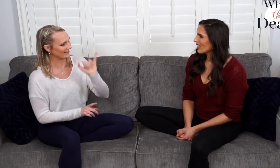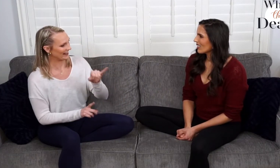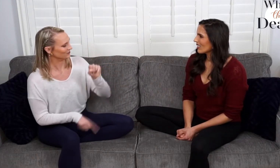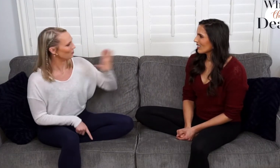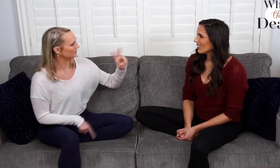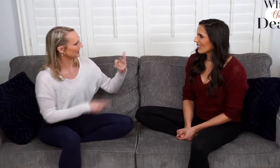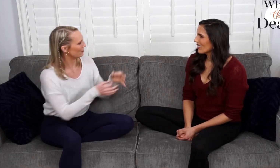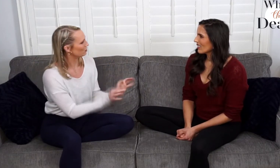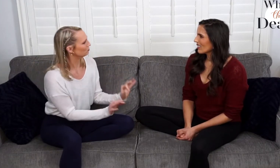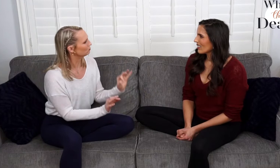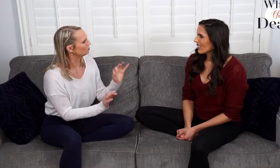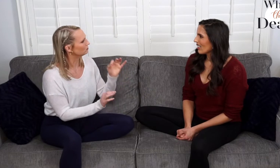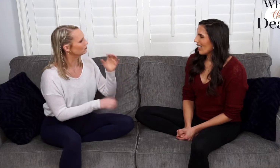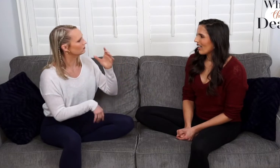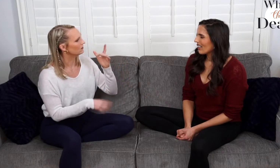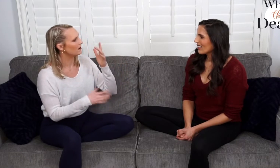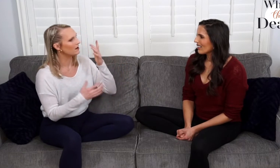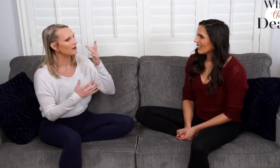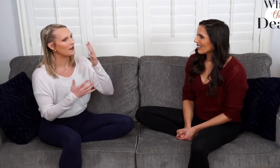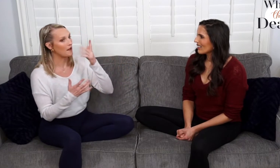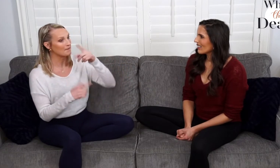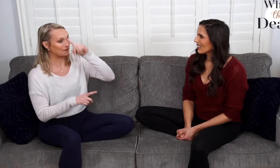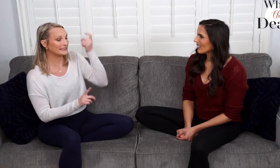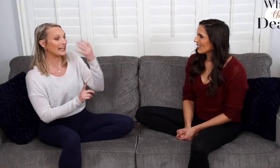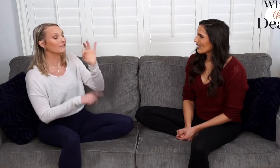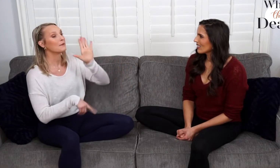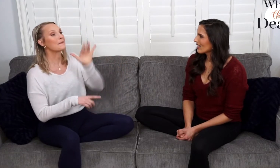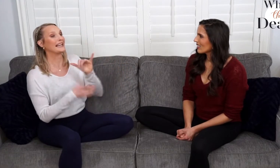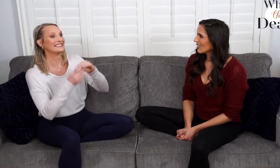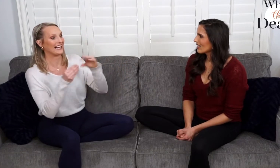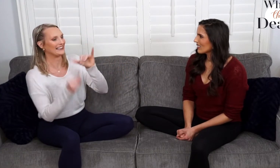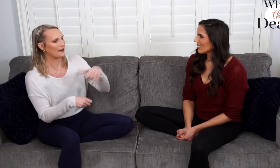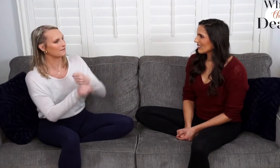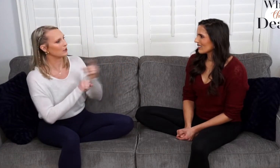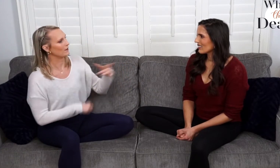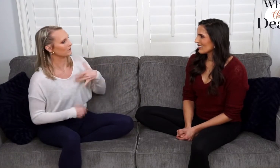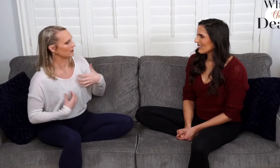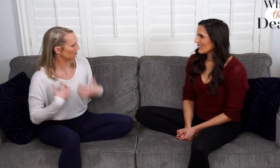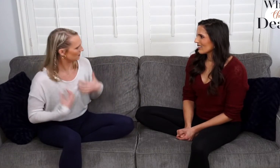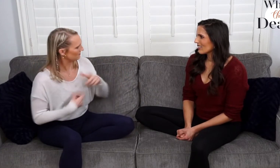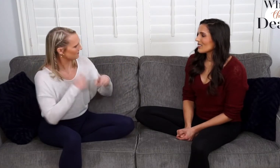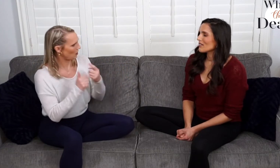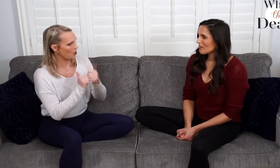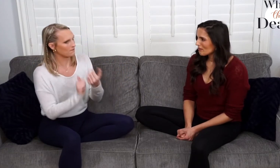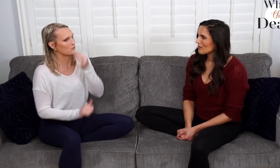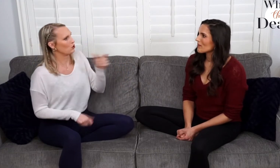if that's your second language or not? Because by stating that it makes you question on how